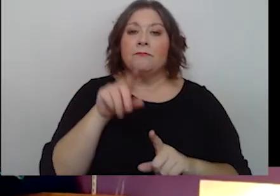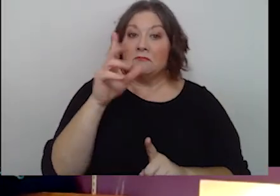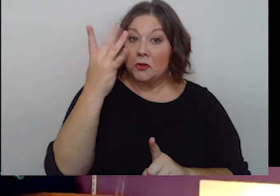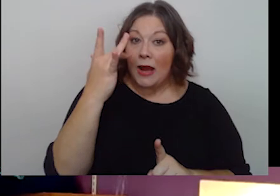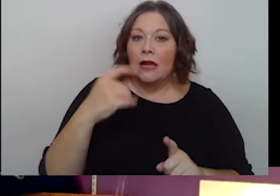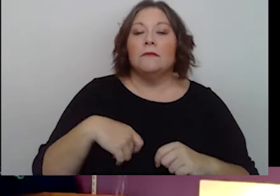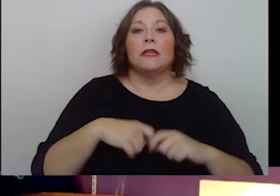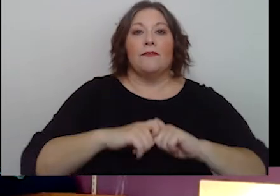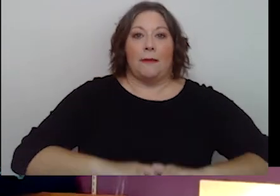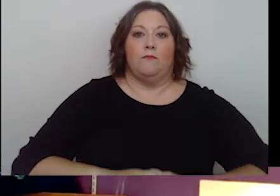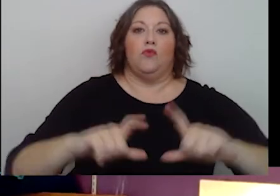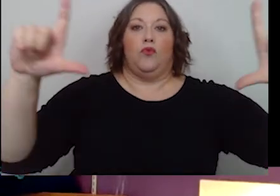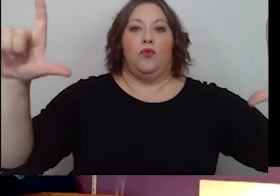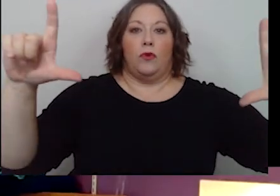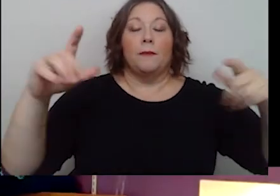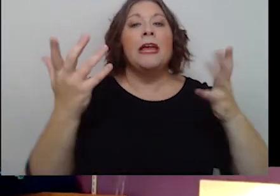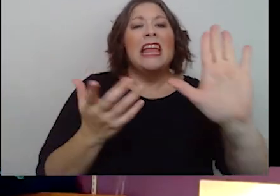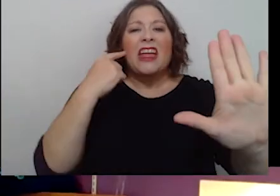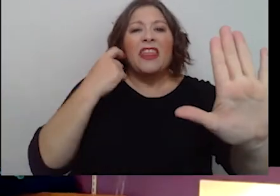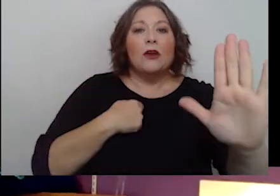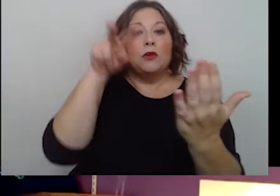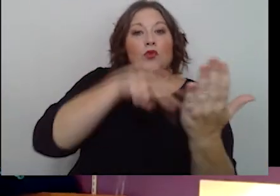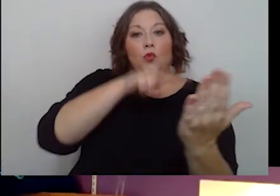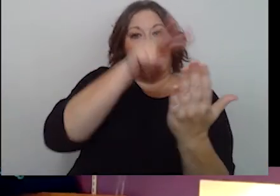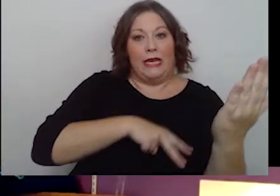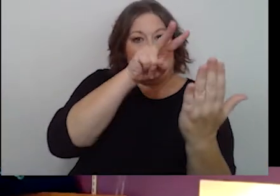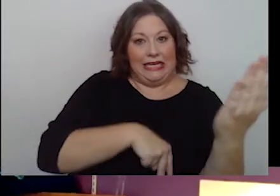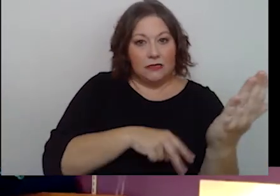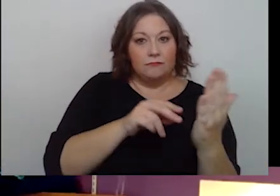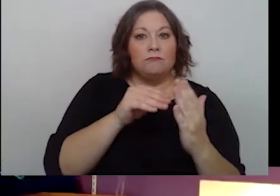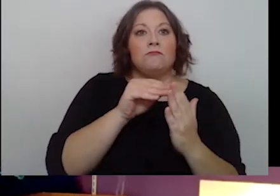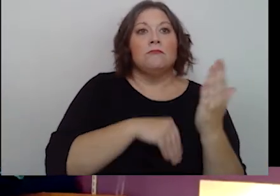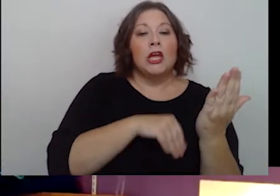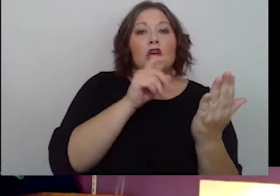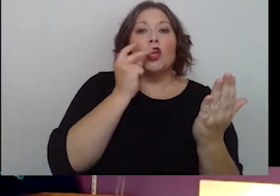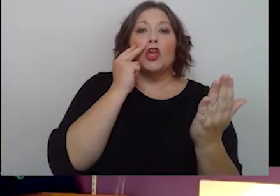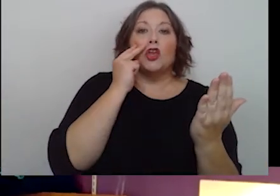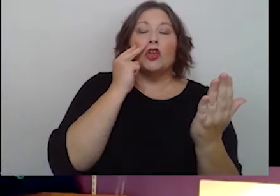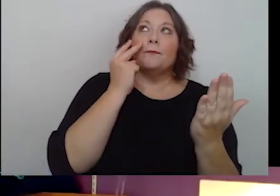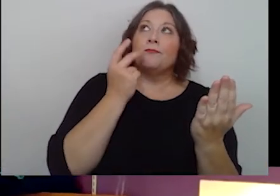large -- like when people do speed reading they're looking at phrases at a time and being able to